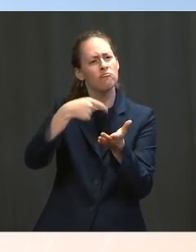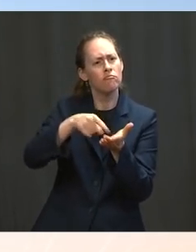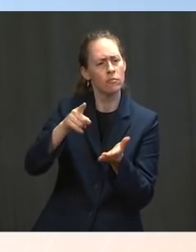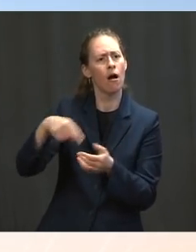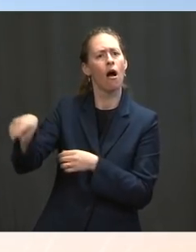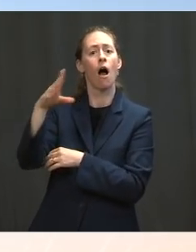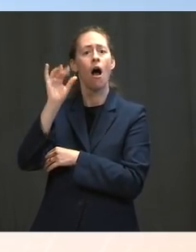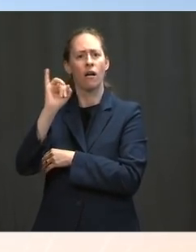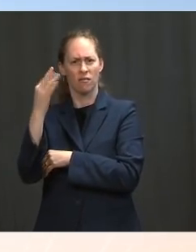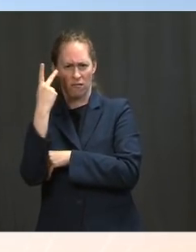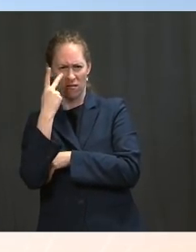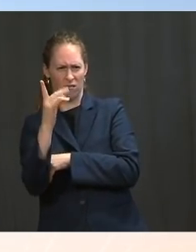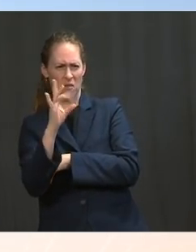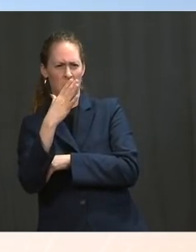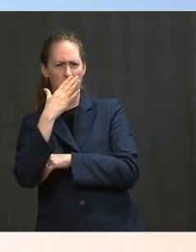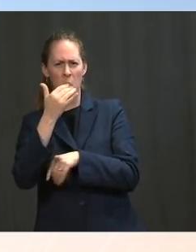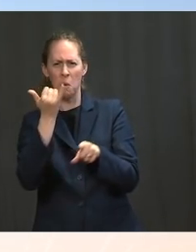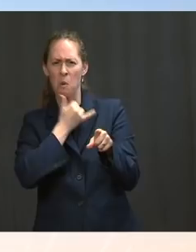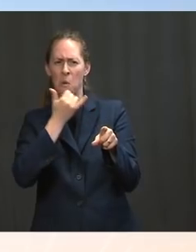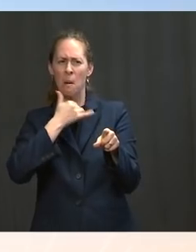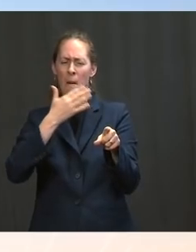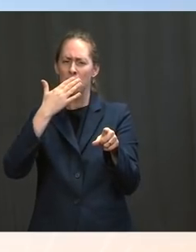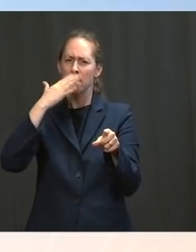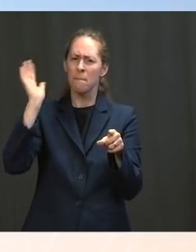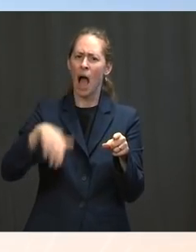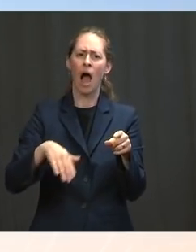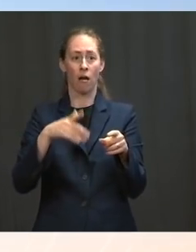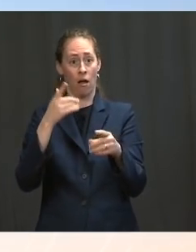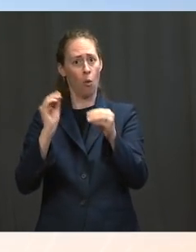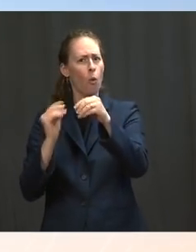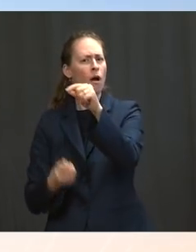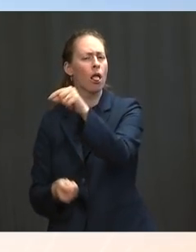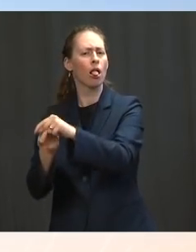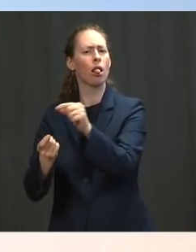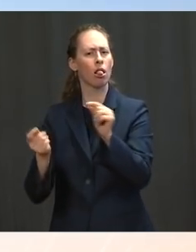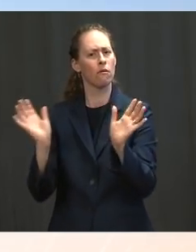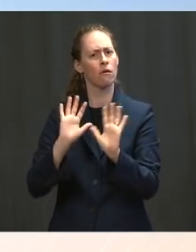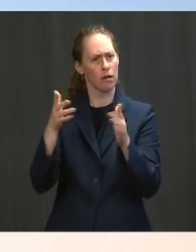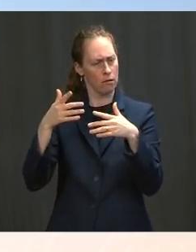Second, the EO will direct USD- -- the USDA to issue new rules defining